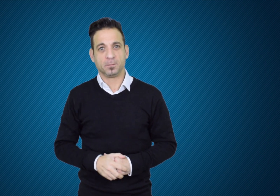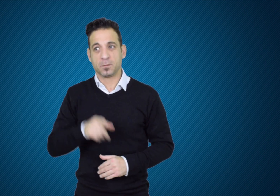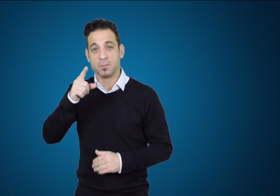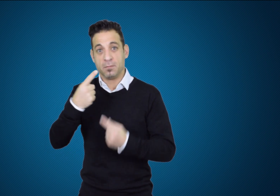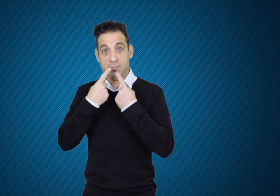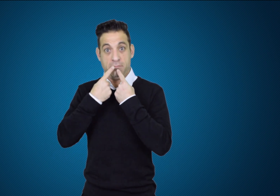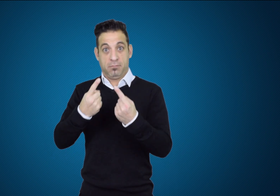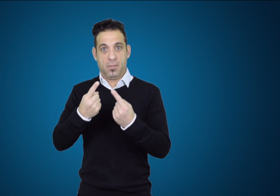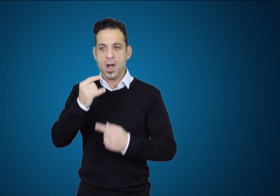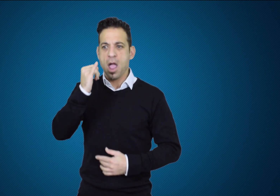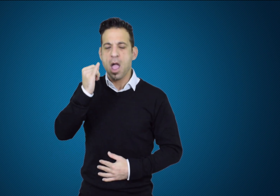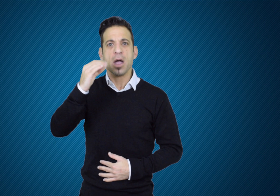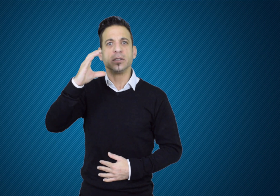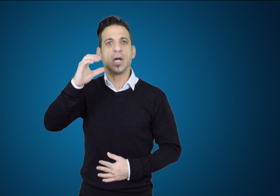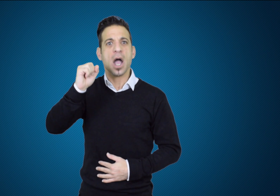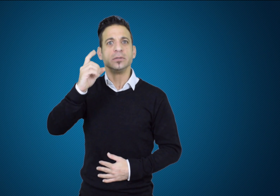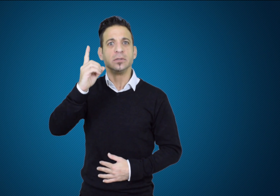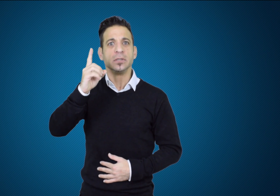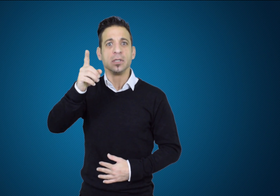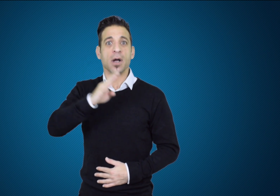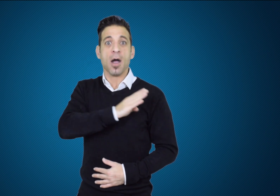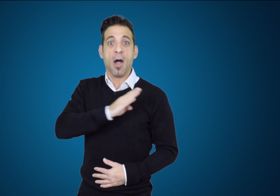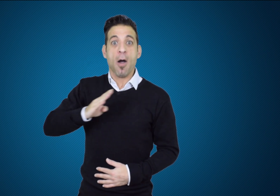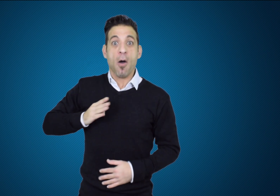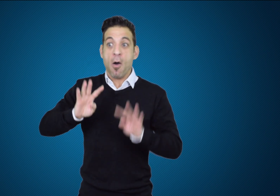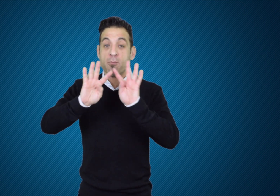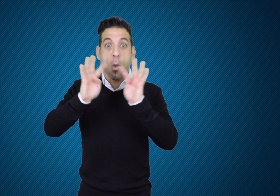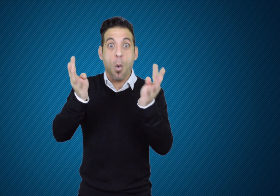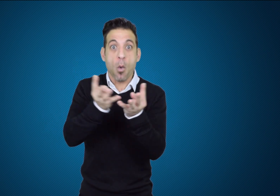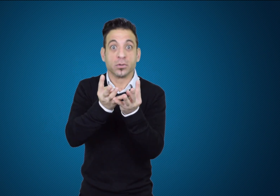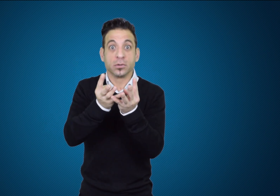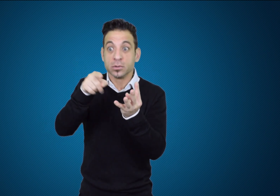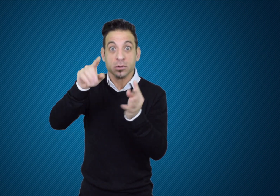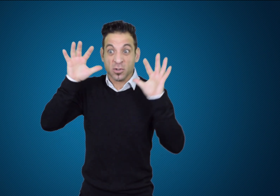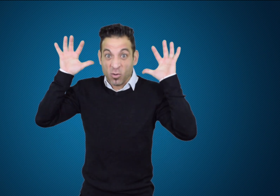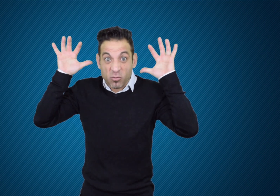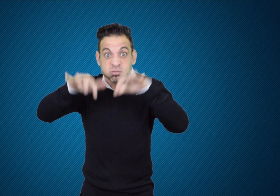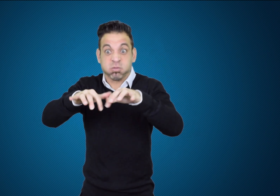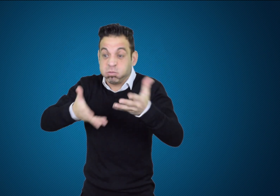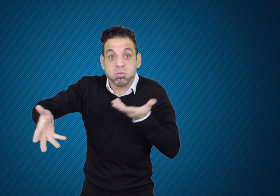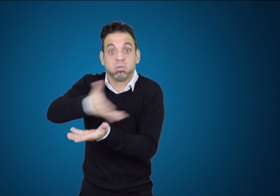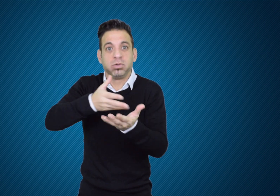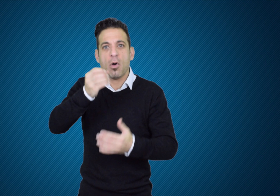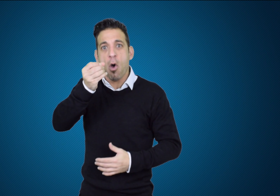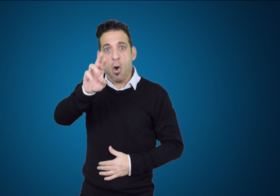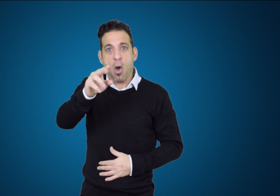states that either the ICSD Executive Board, or by request